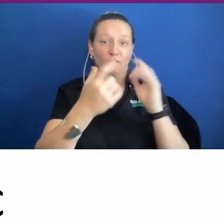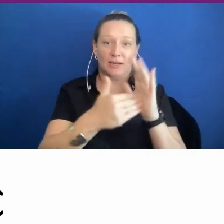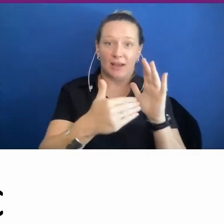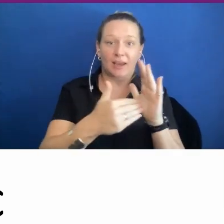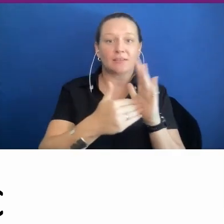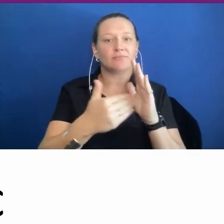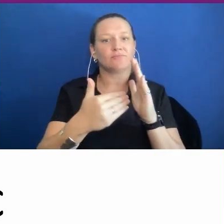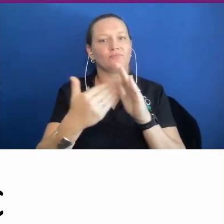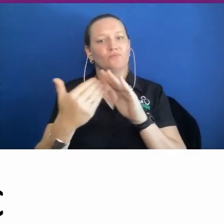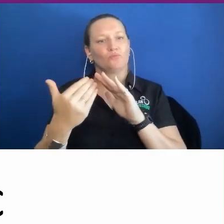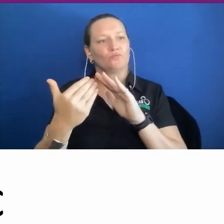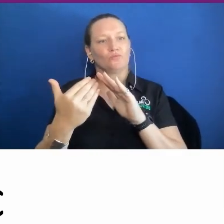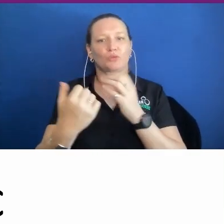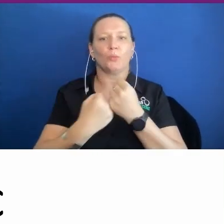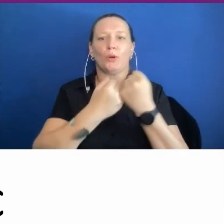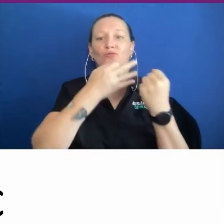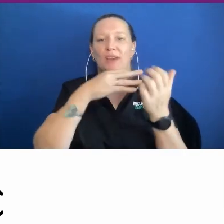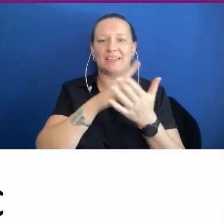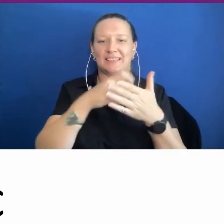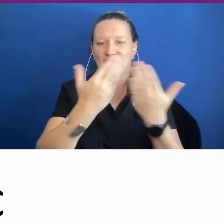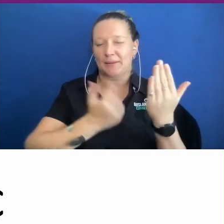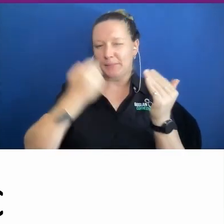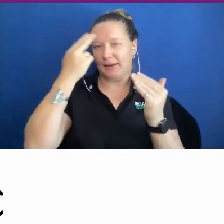My name is Miya St John and it's a privilege to speak about my work